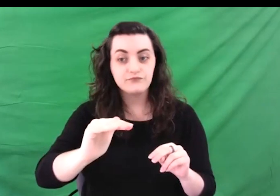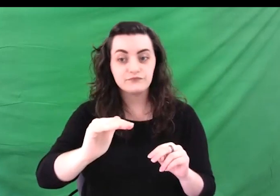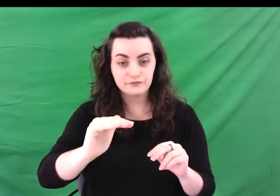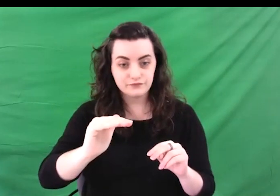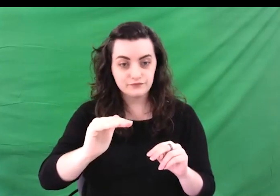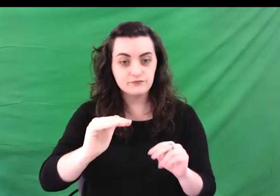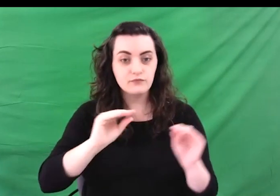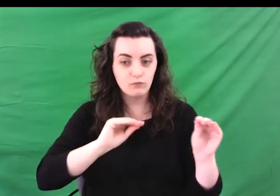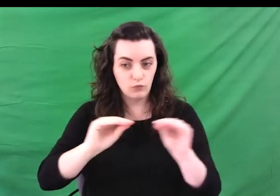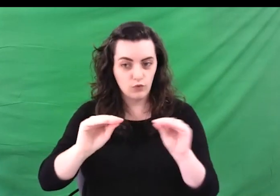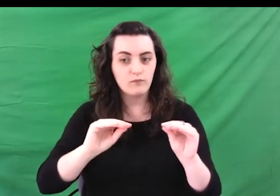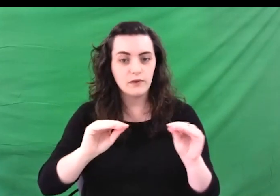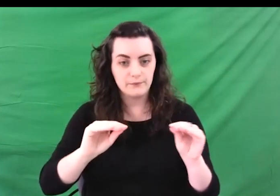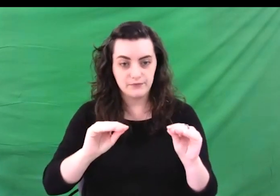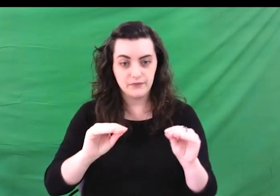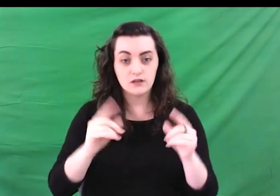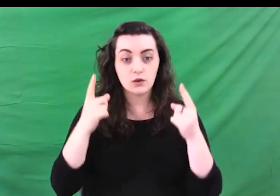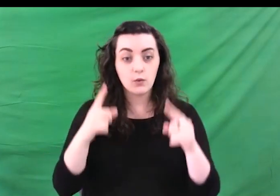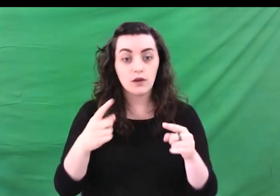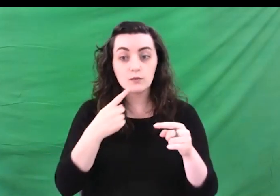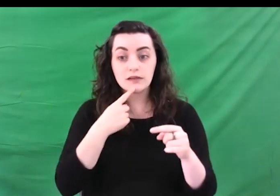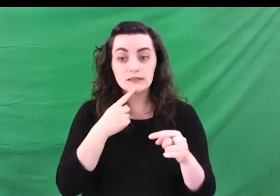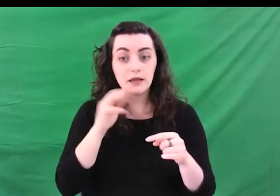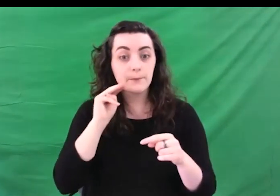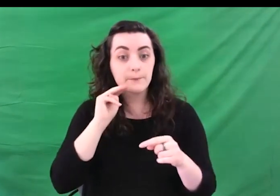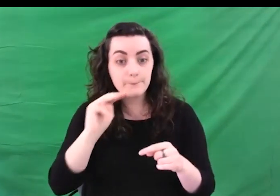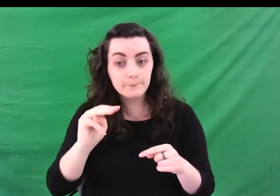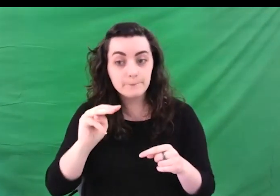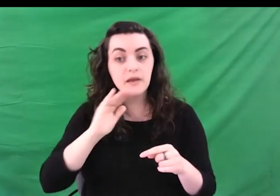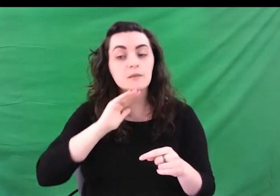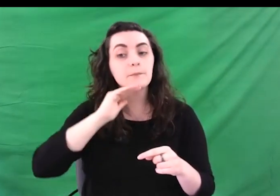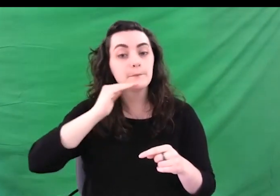And so every time we'd say the "mm" sound